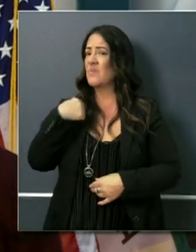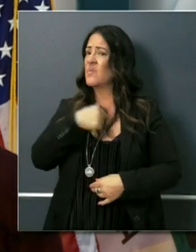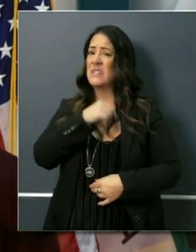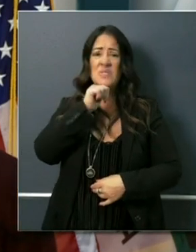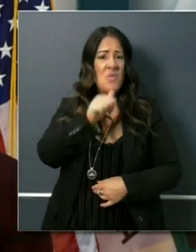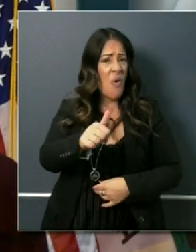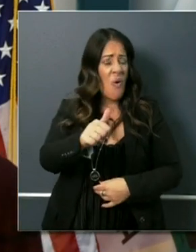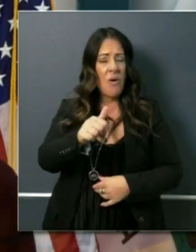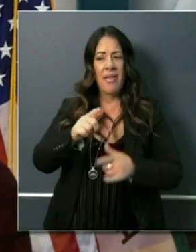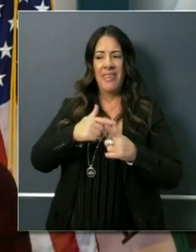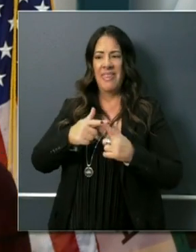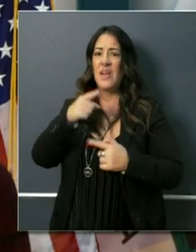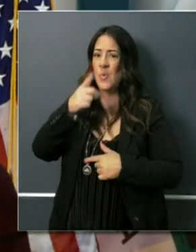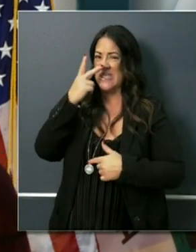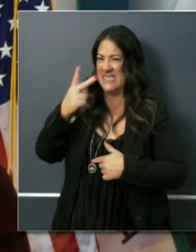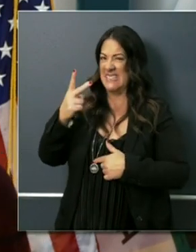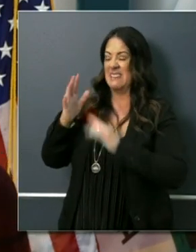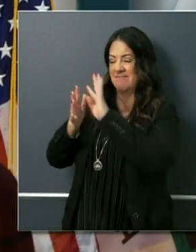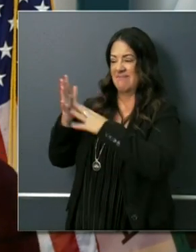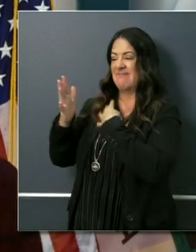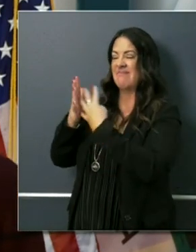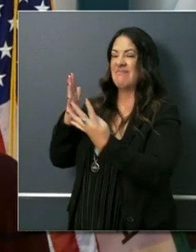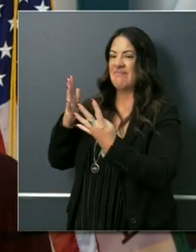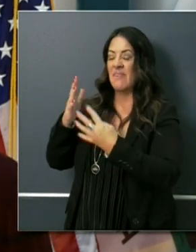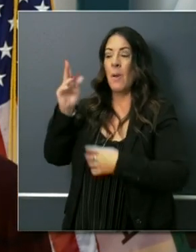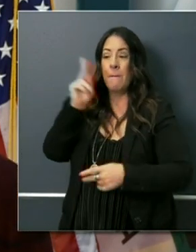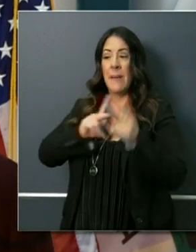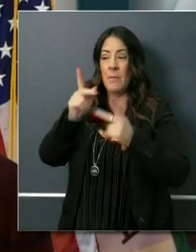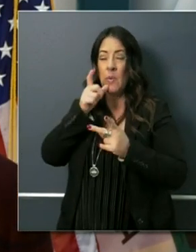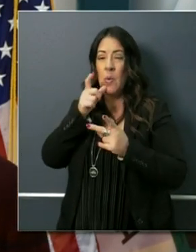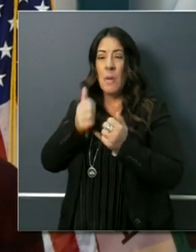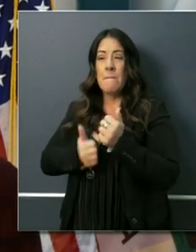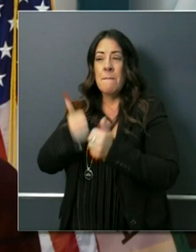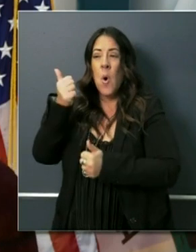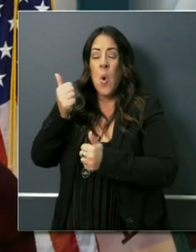INSTITUTIONS THAT WE MAY